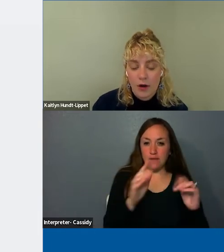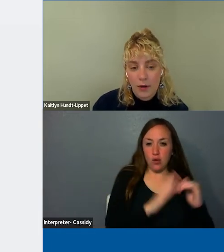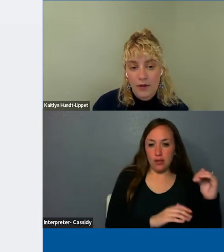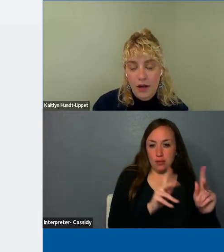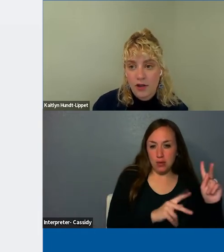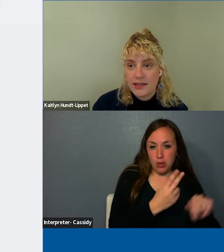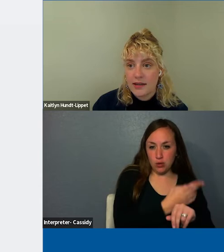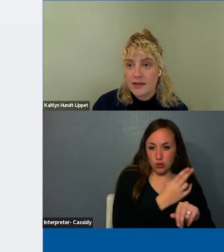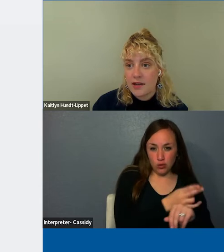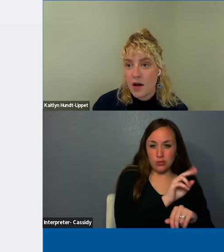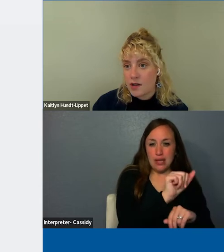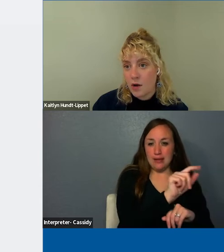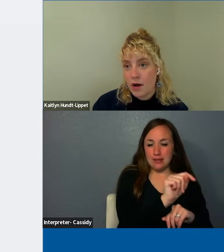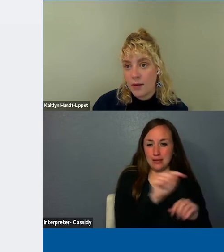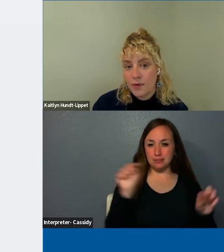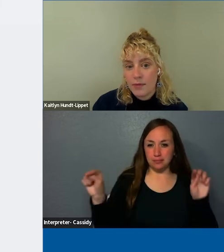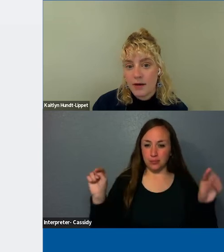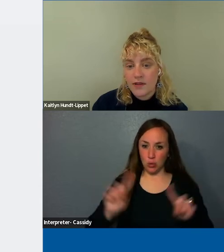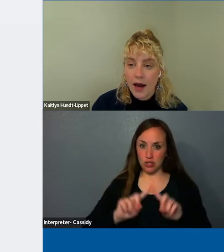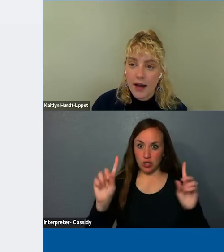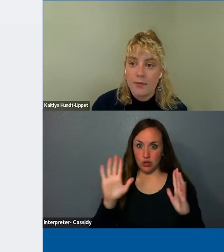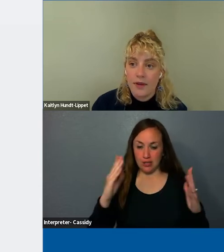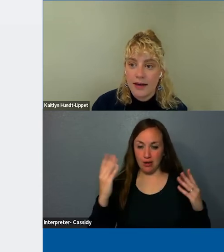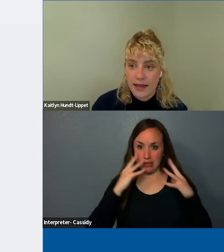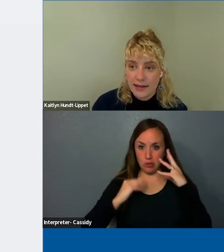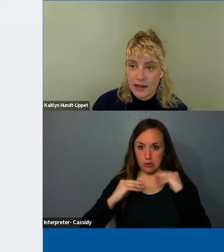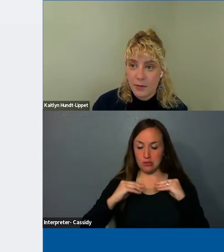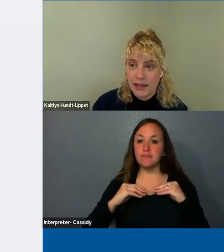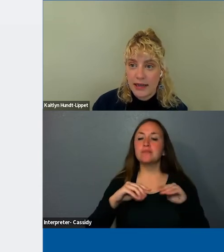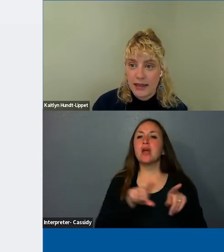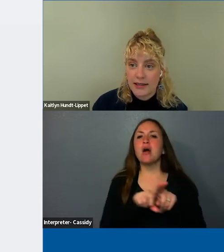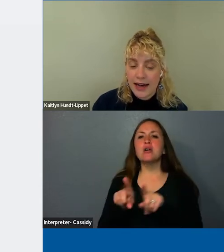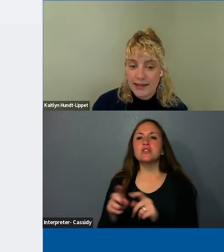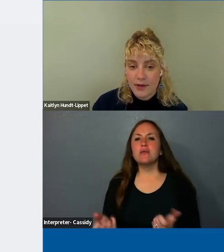A great way of contrasting this is also the amount of time that it takes to complete a task.